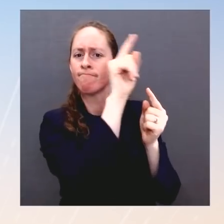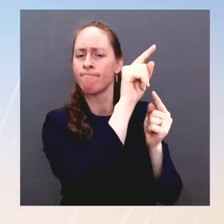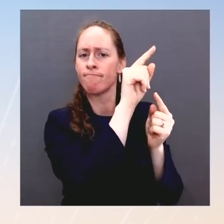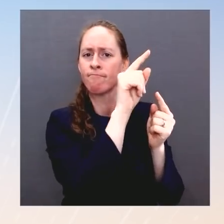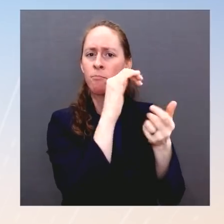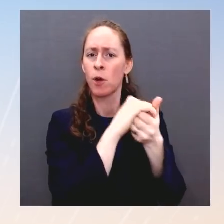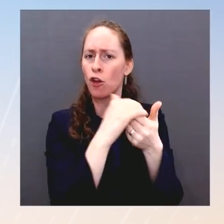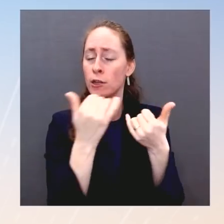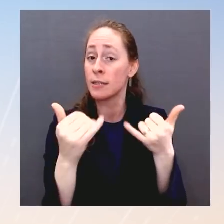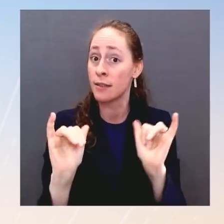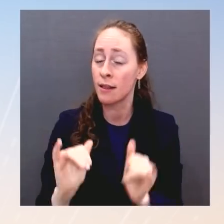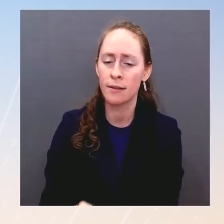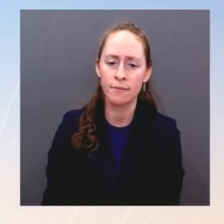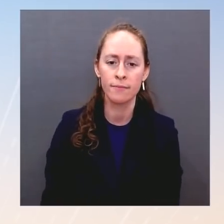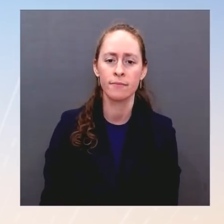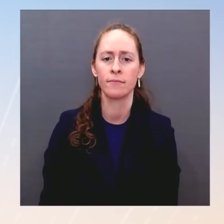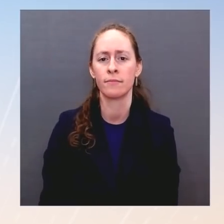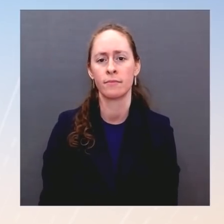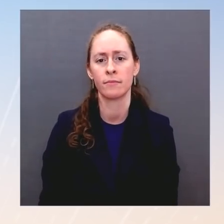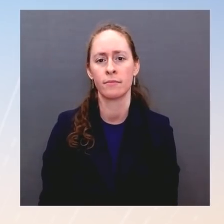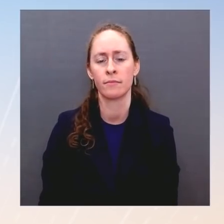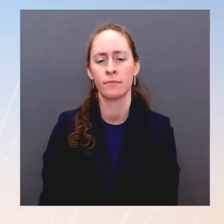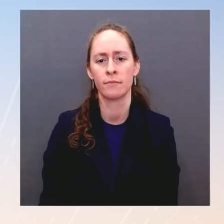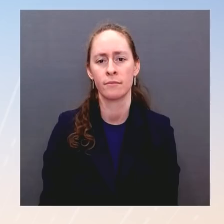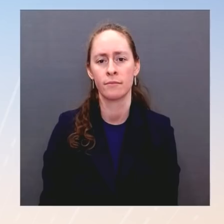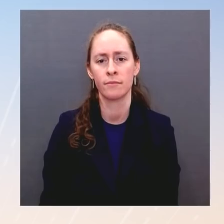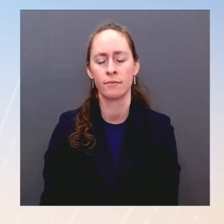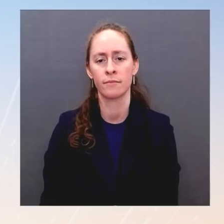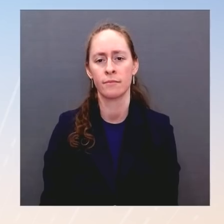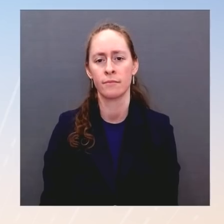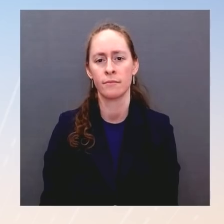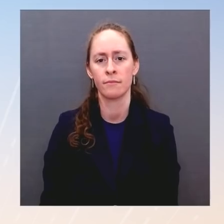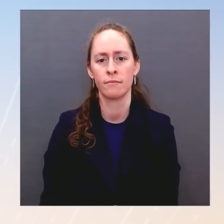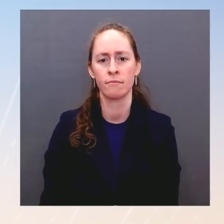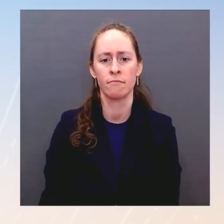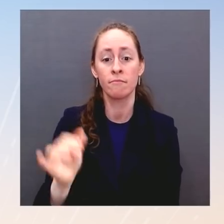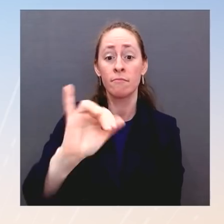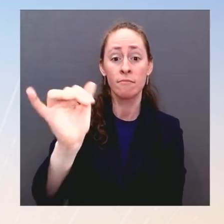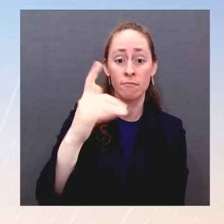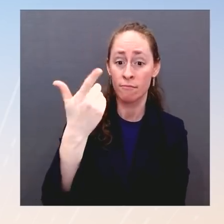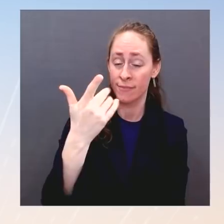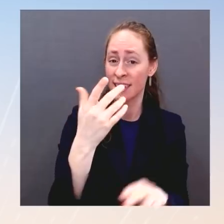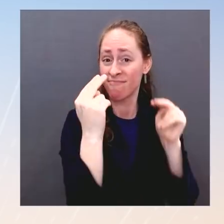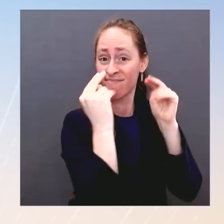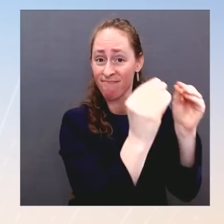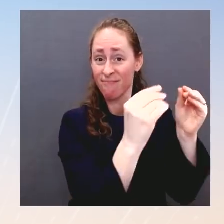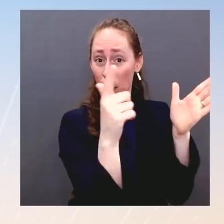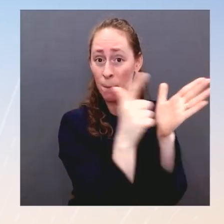of the U.S. component. Yes. The Press: So President Putin would be banned from traveling here. Ms. Psaki: There is more details of it that, again,